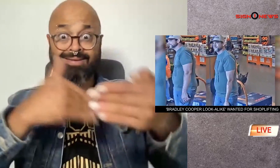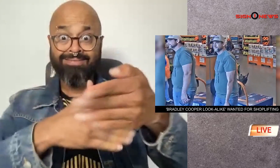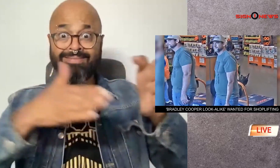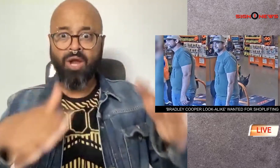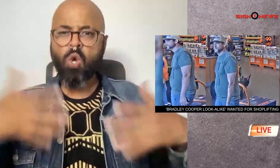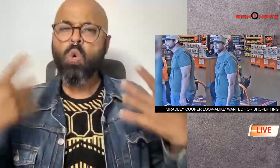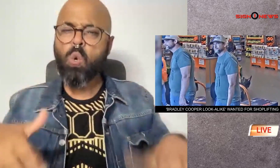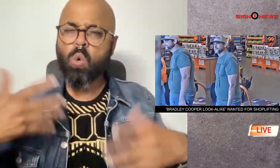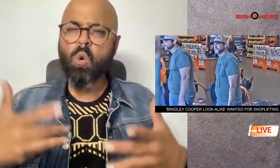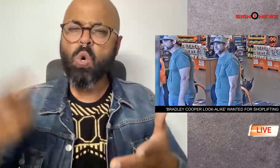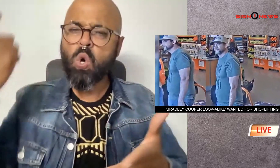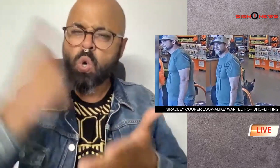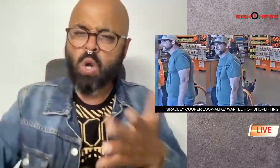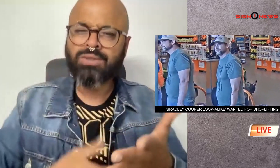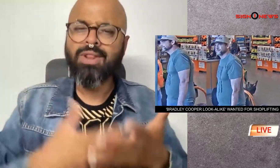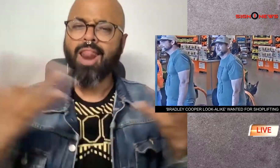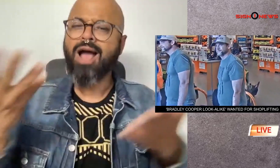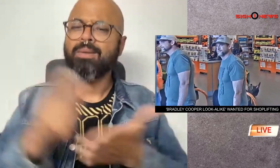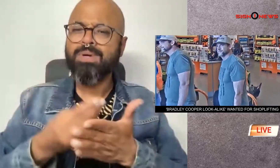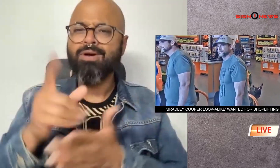Home Depot says the kit costs hundreds of dollars